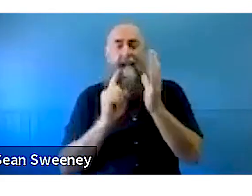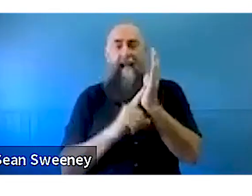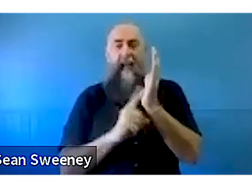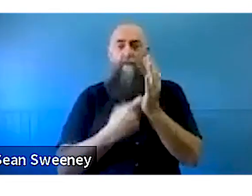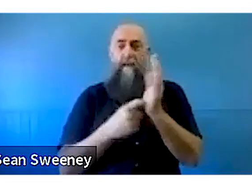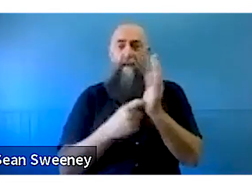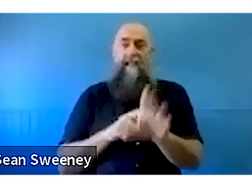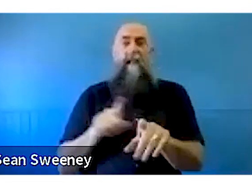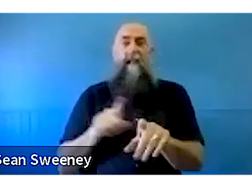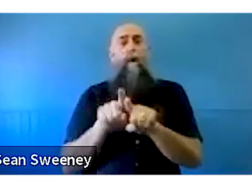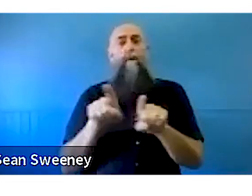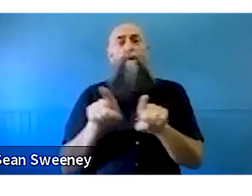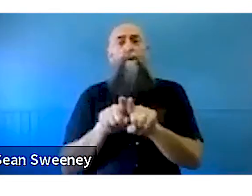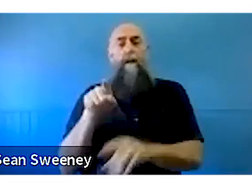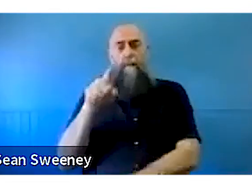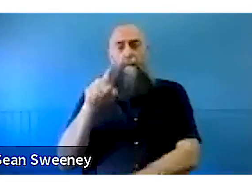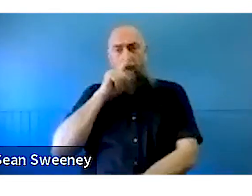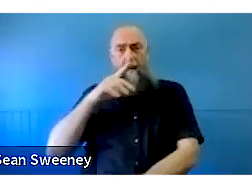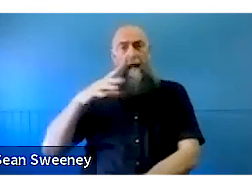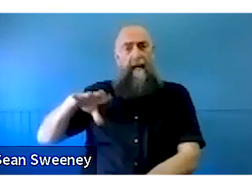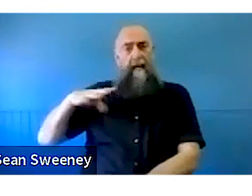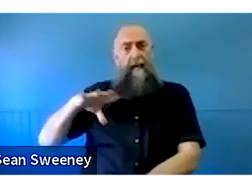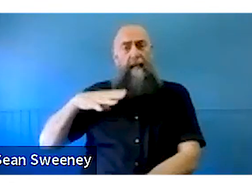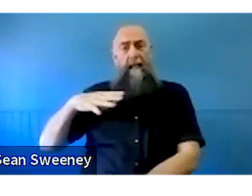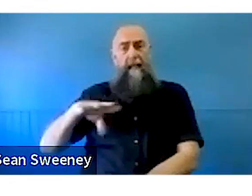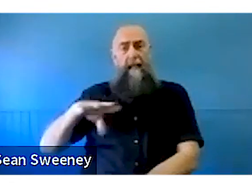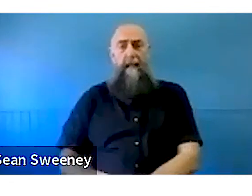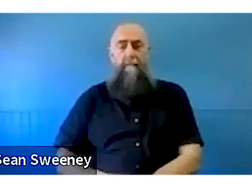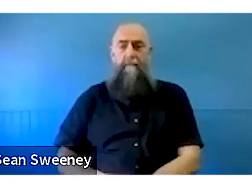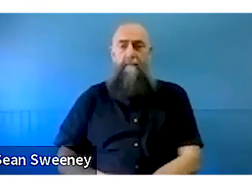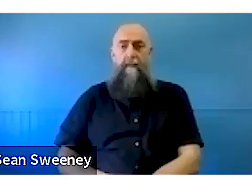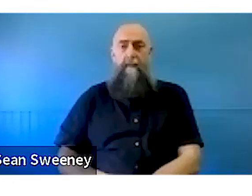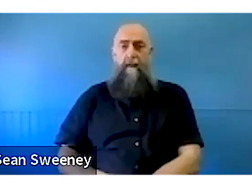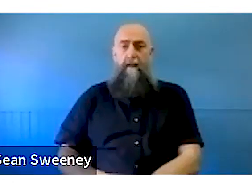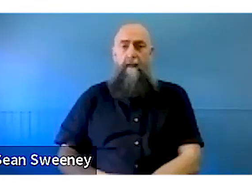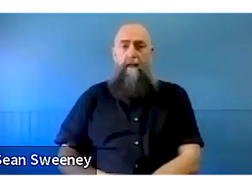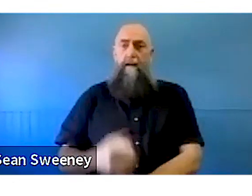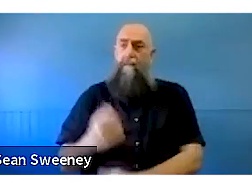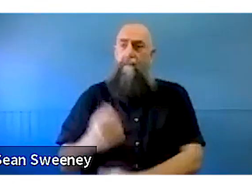people in and have a tour.